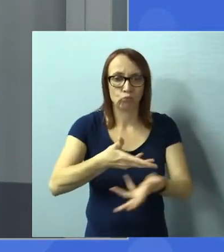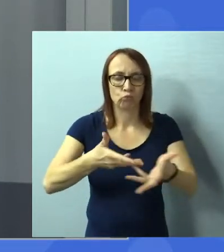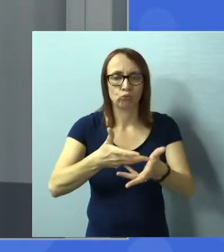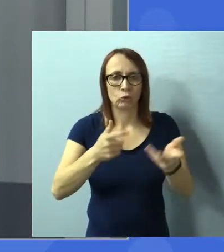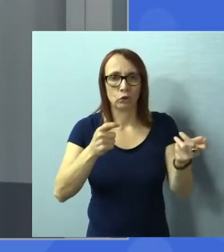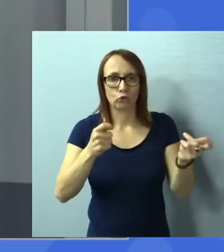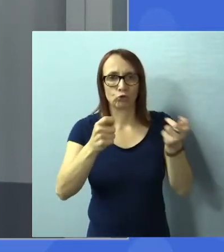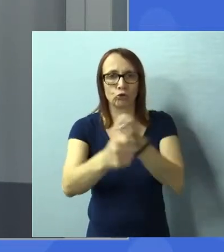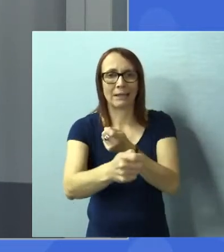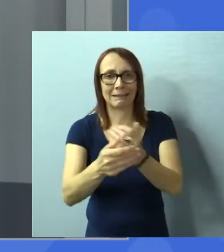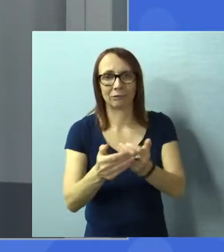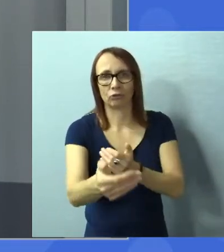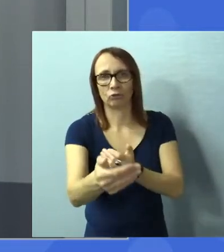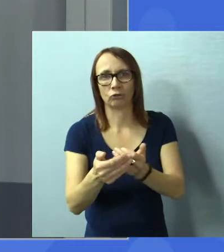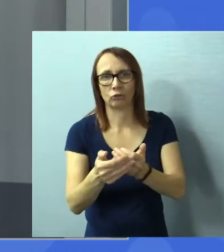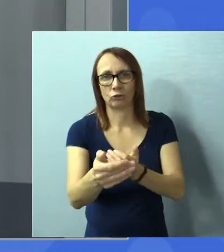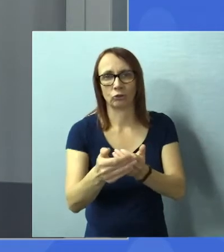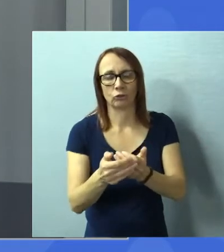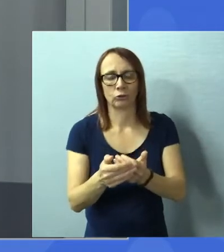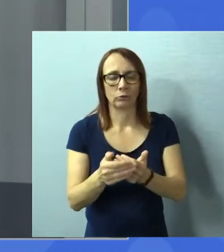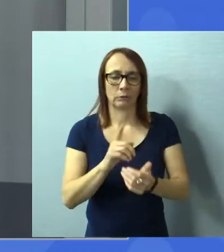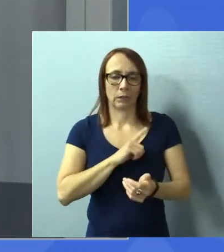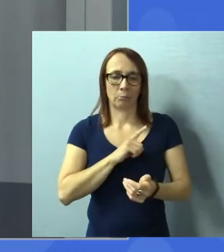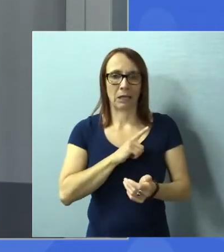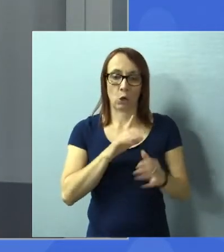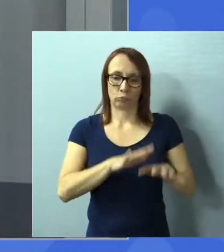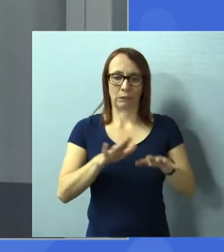state and dependent of Europe can negotiate that trade deal